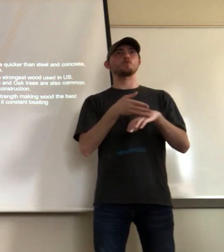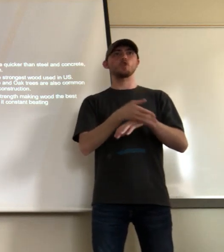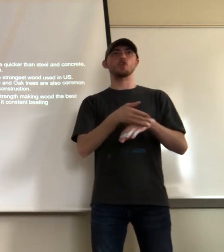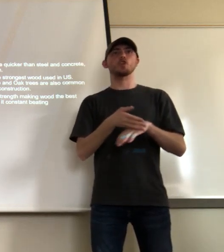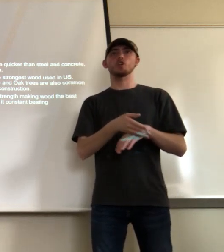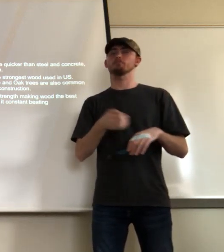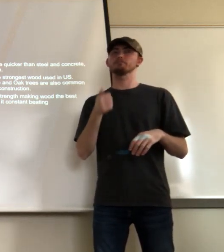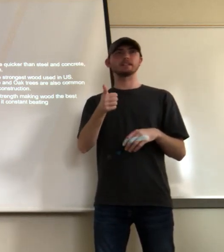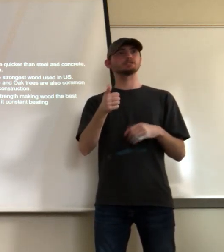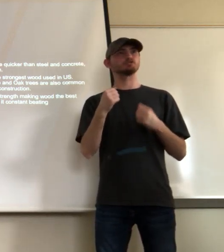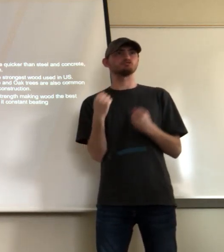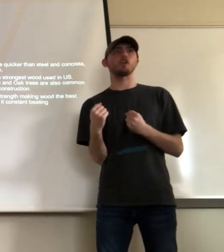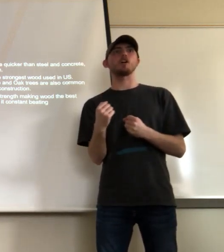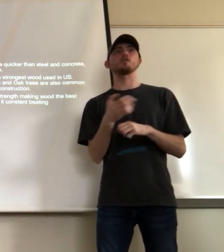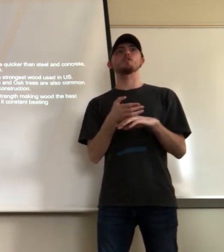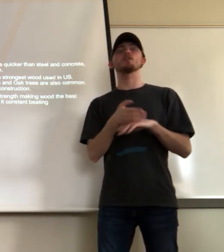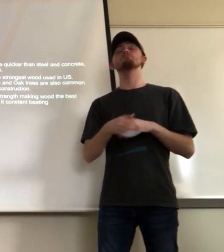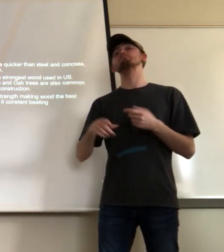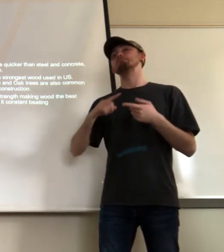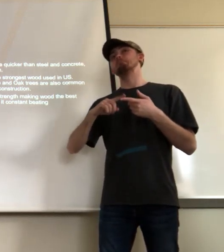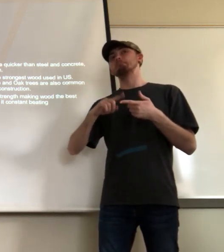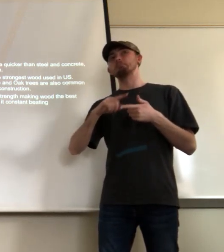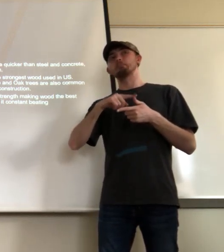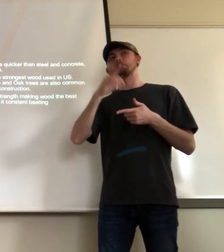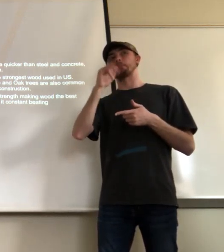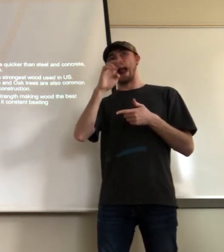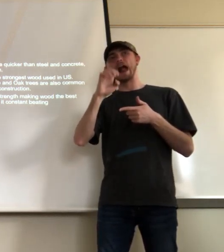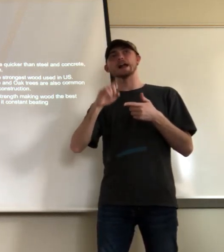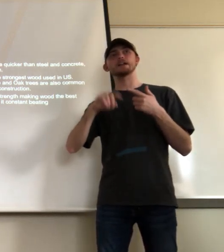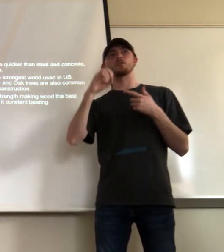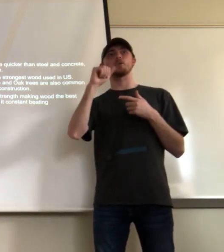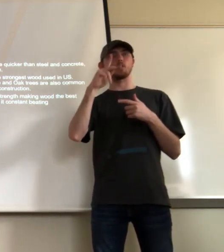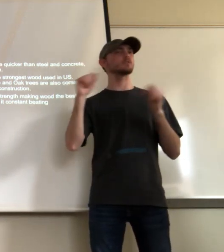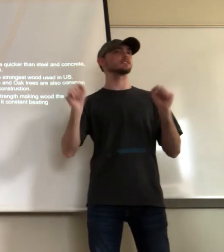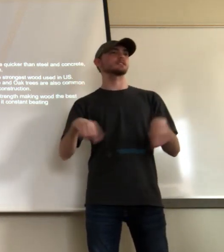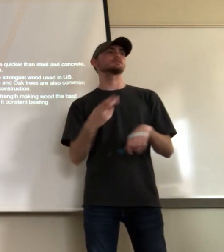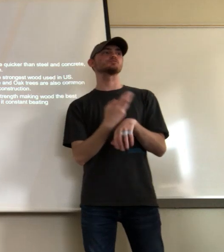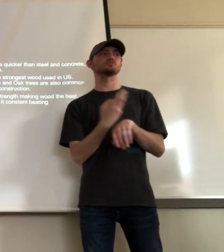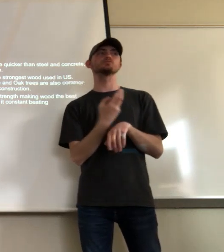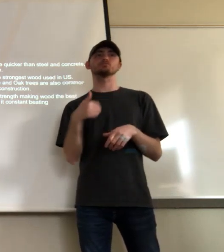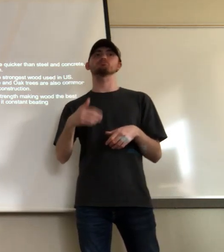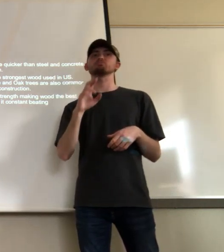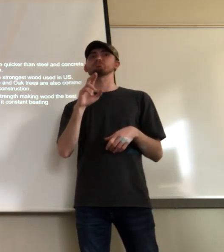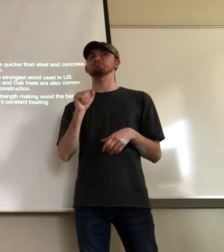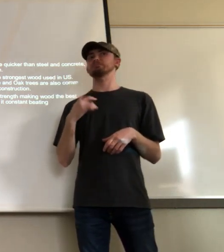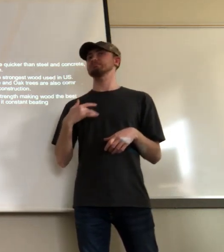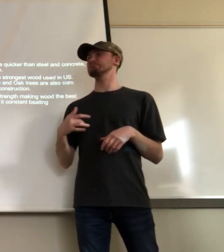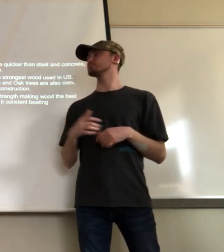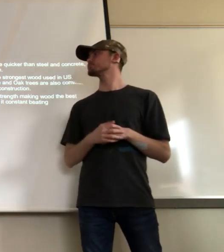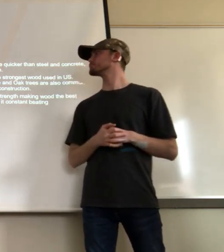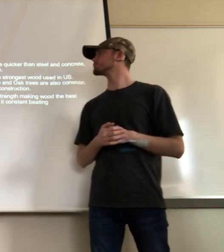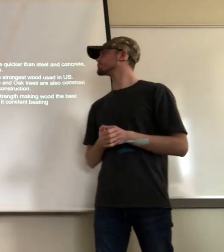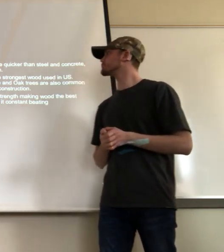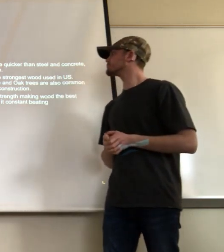Wood building are quicker than steel and concrete, and more uniform.